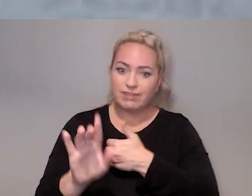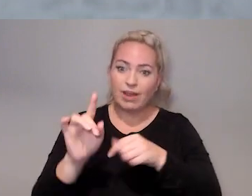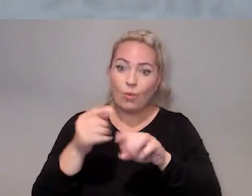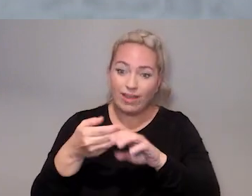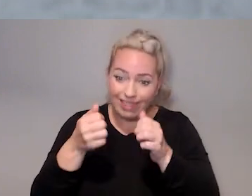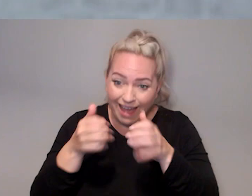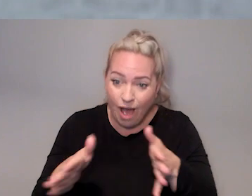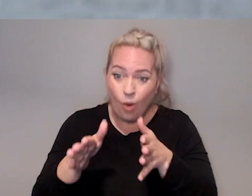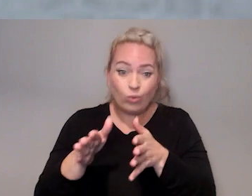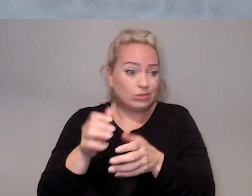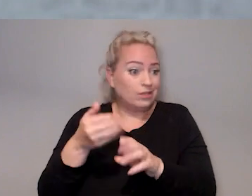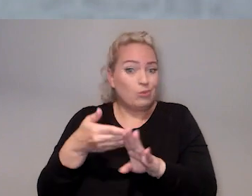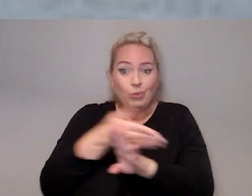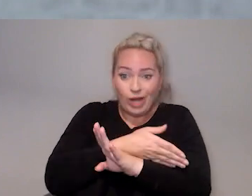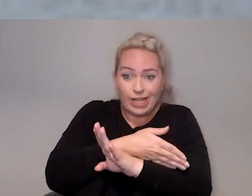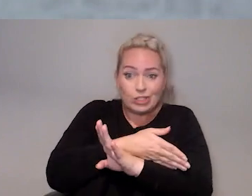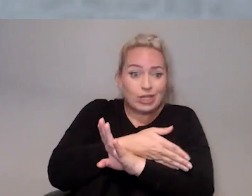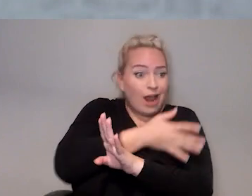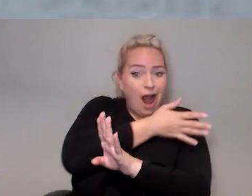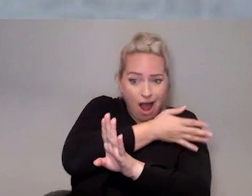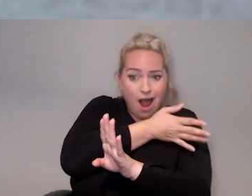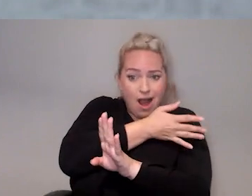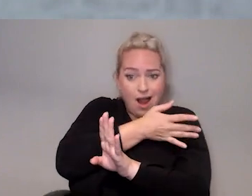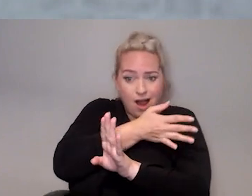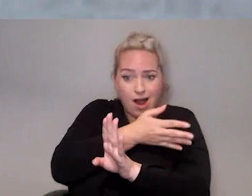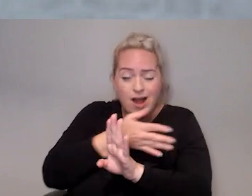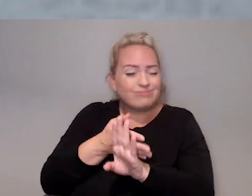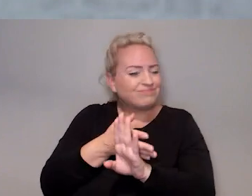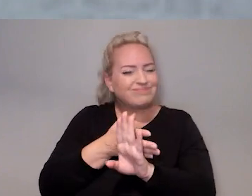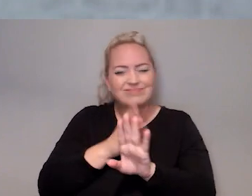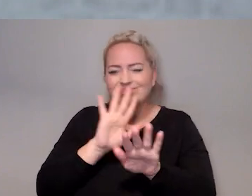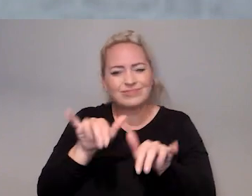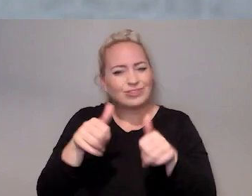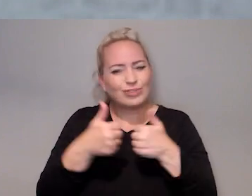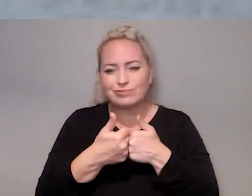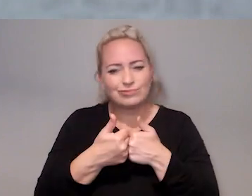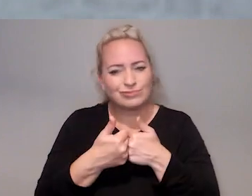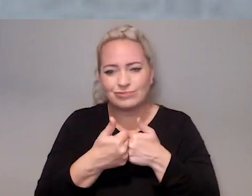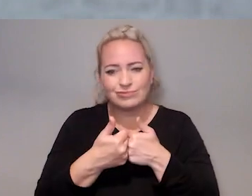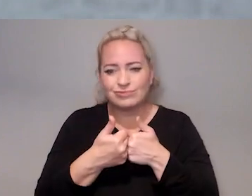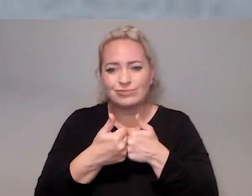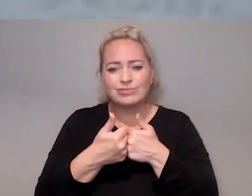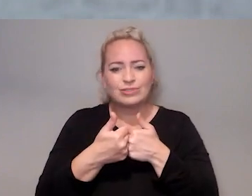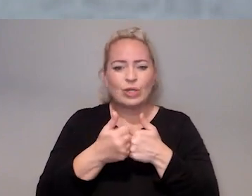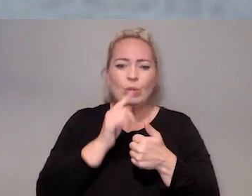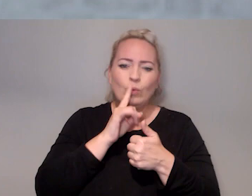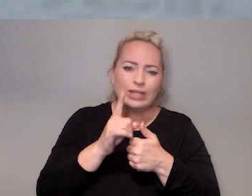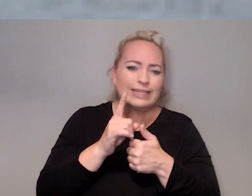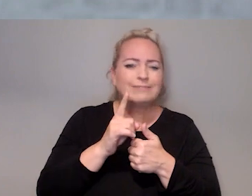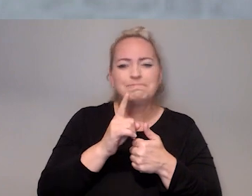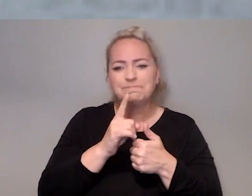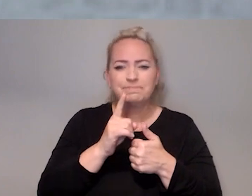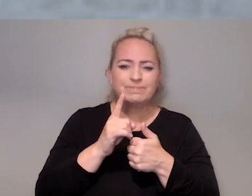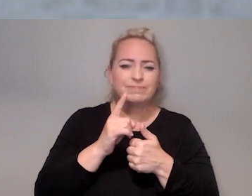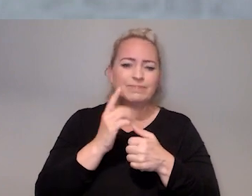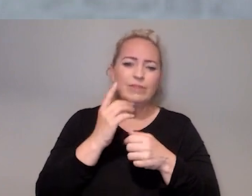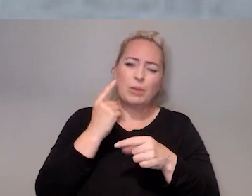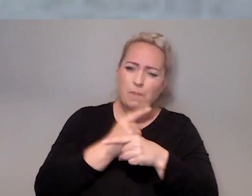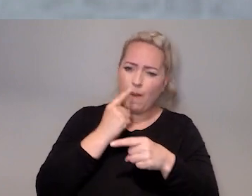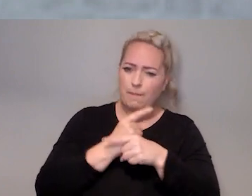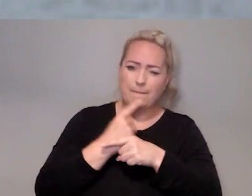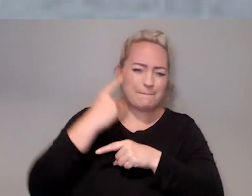preparation and the lead in time it's hard to really get um um your the the proper mindset